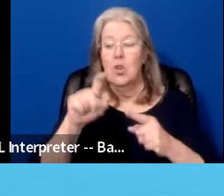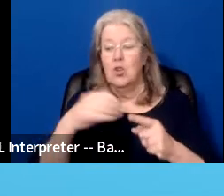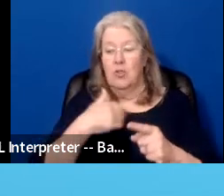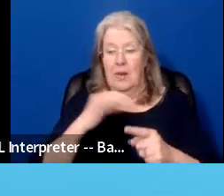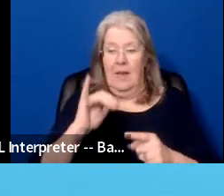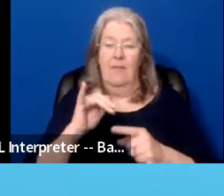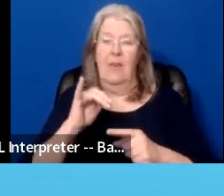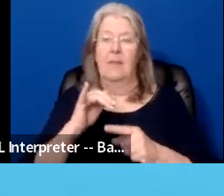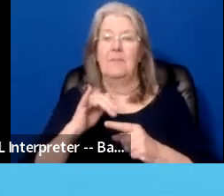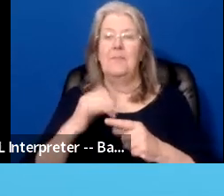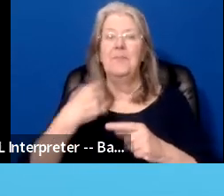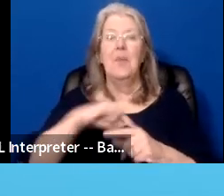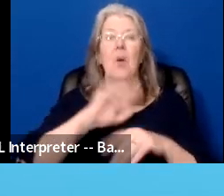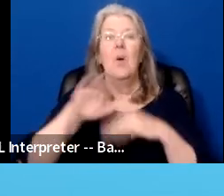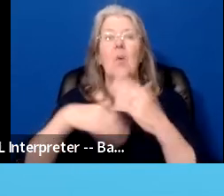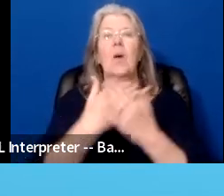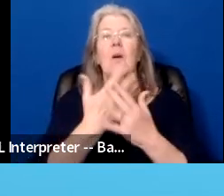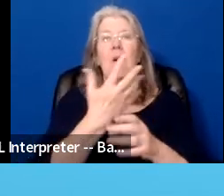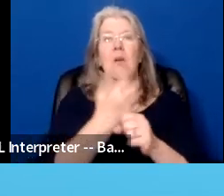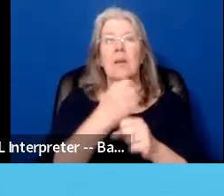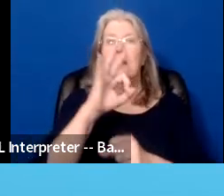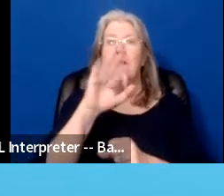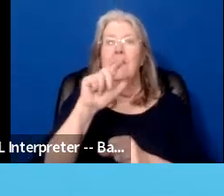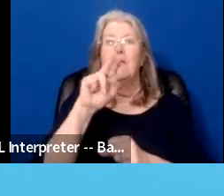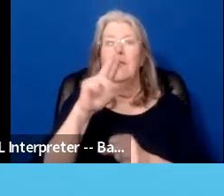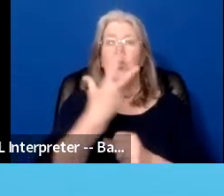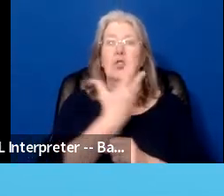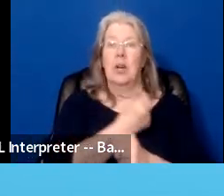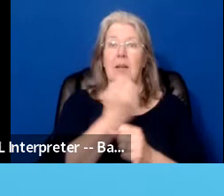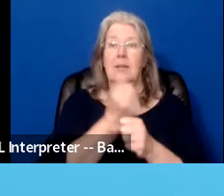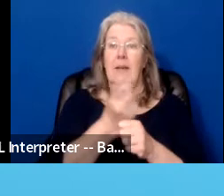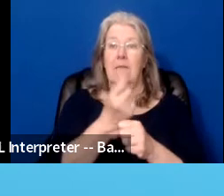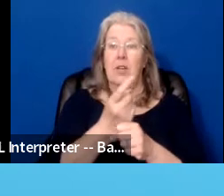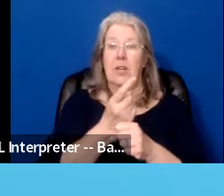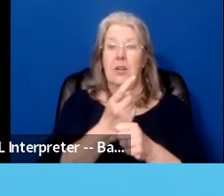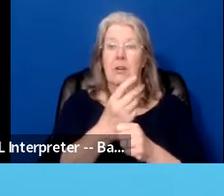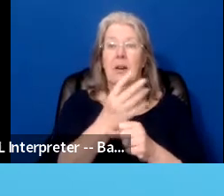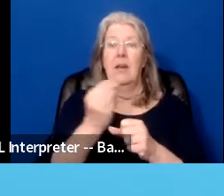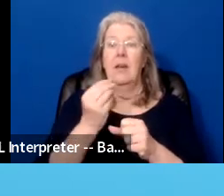You know, we all get flu shot -- hopefully we all get flu shots every year, and so I think